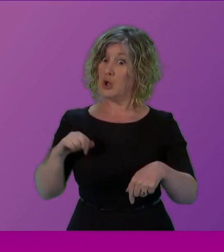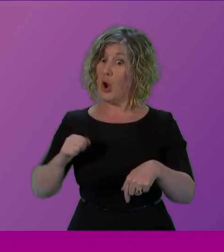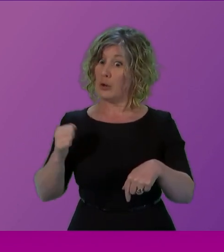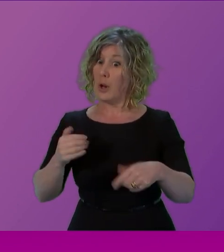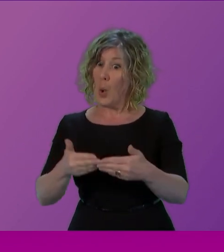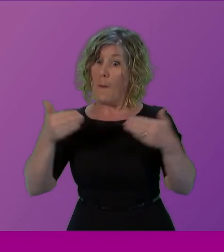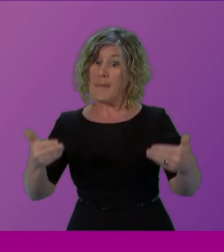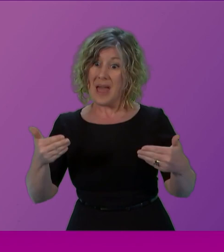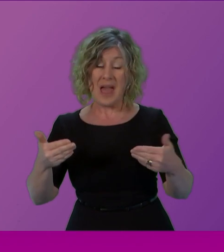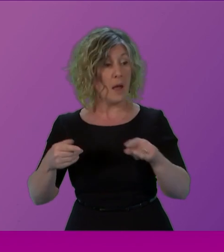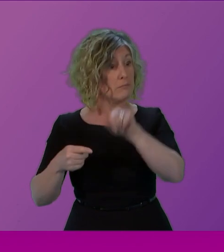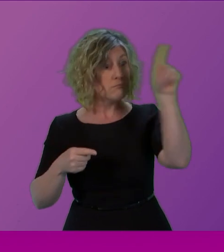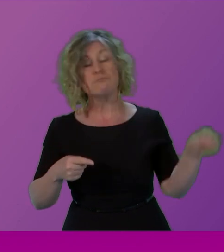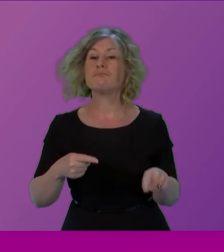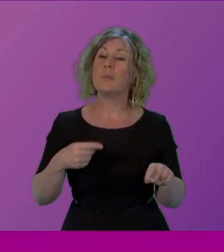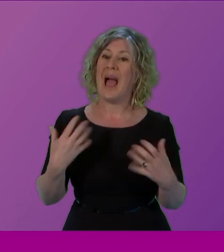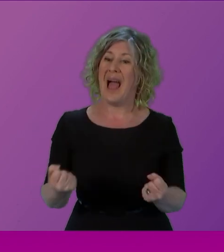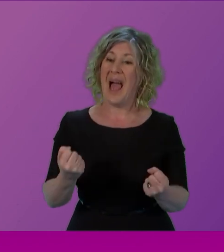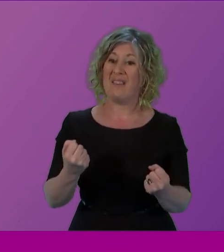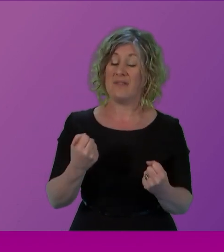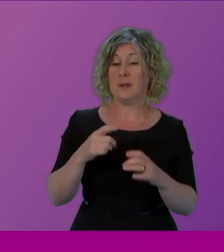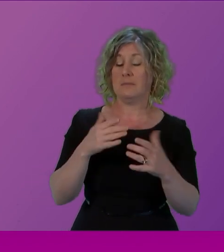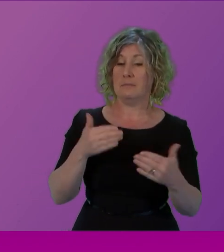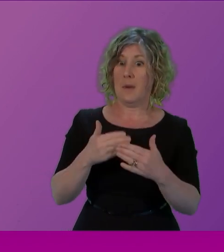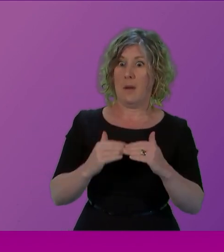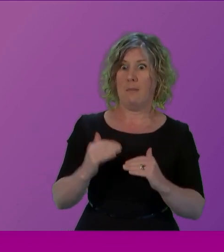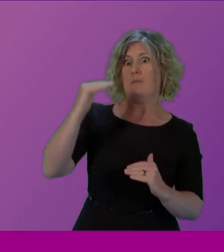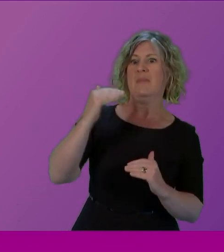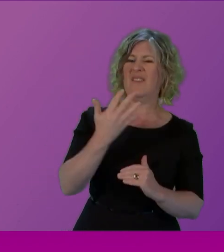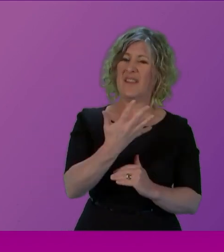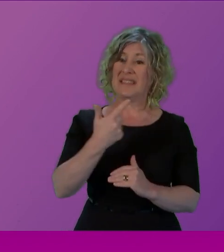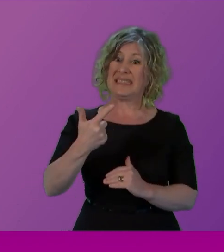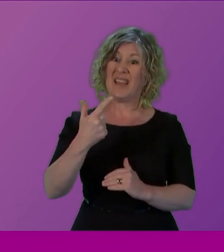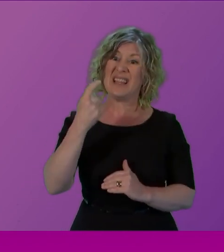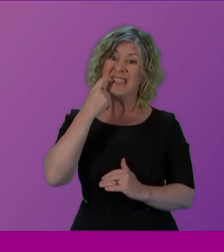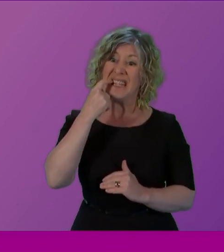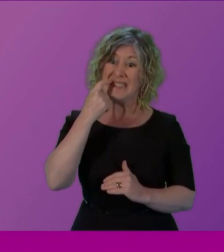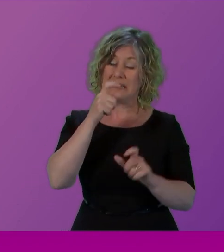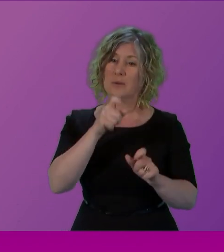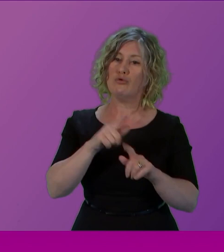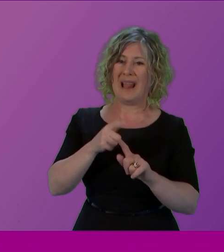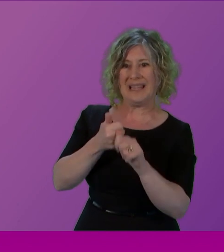57 dentists per 100,000 of our population provide NHS dental services compared with